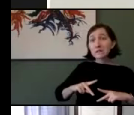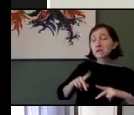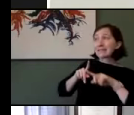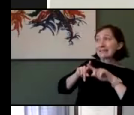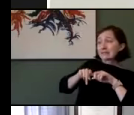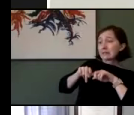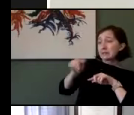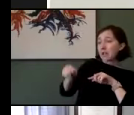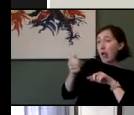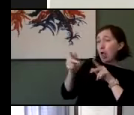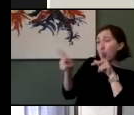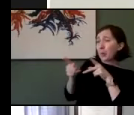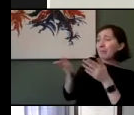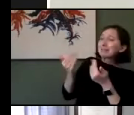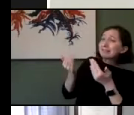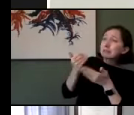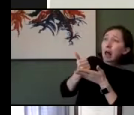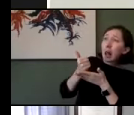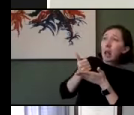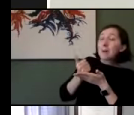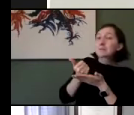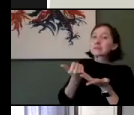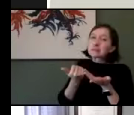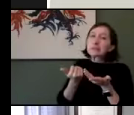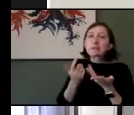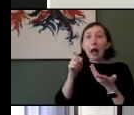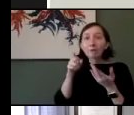two steps ahead sometimes, so some of the tips and strategies